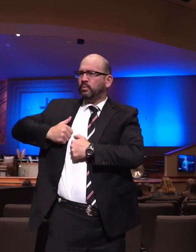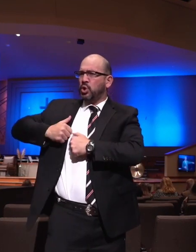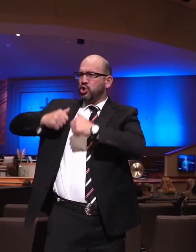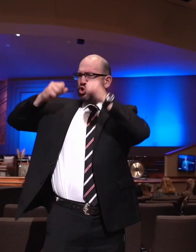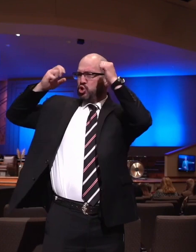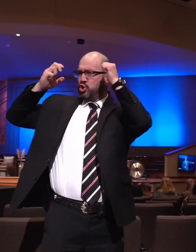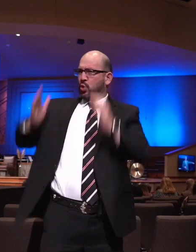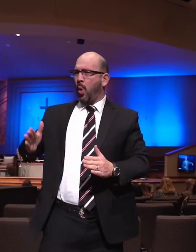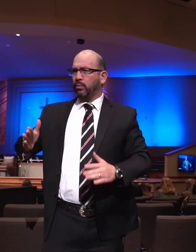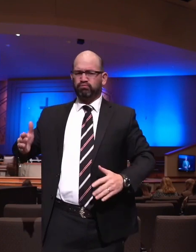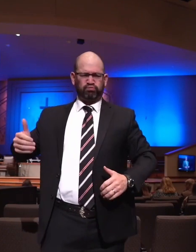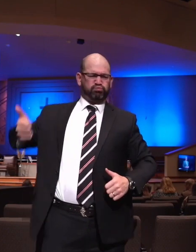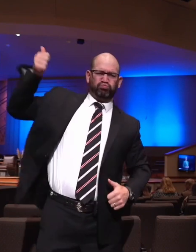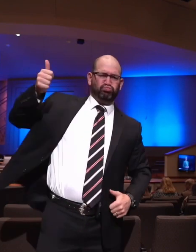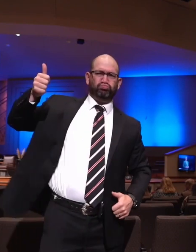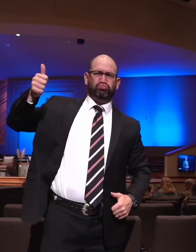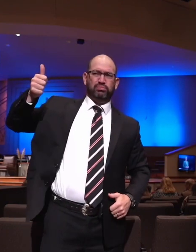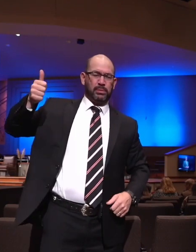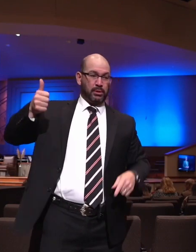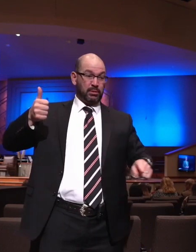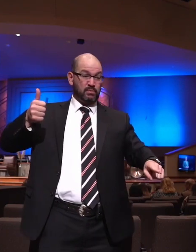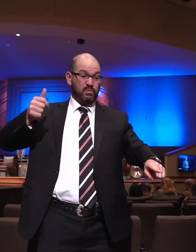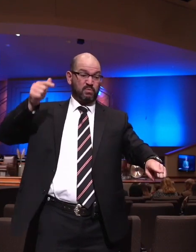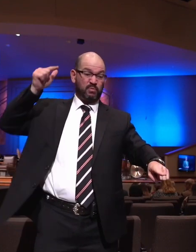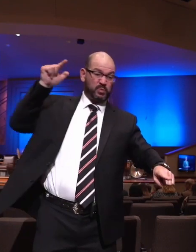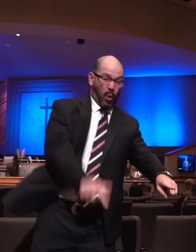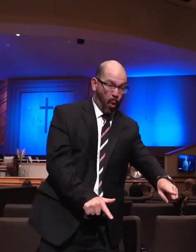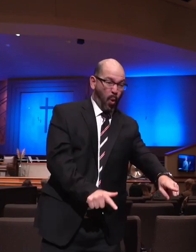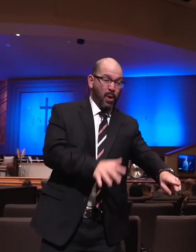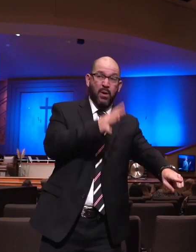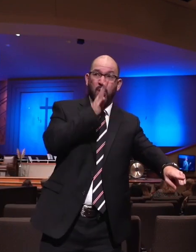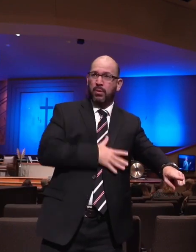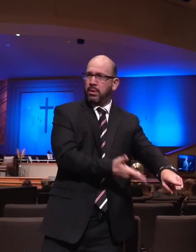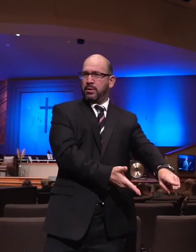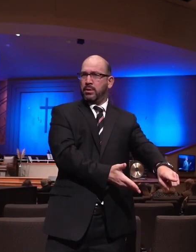culture in this kind of society so I want to say something to all the